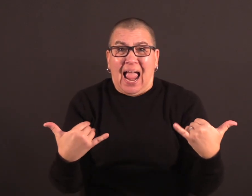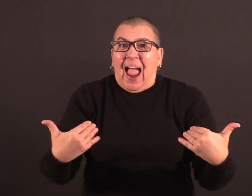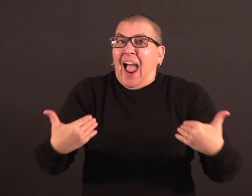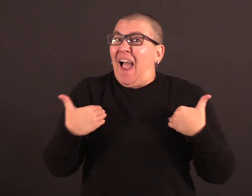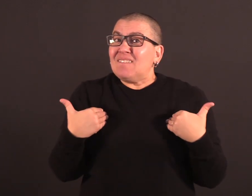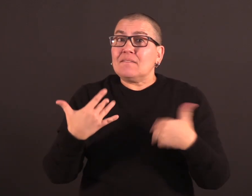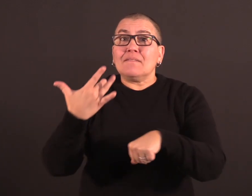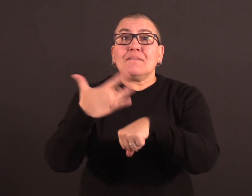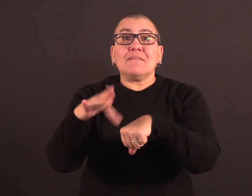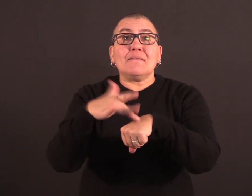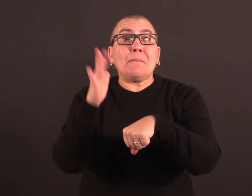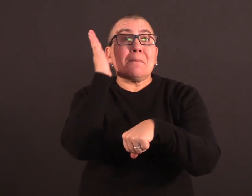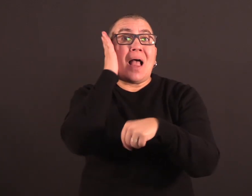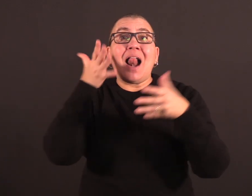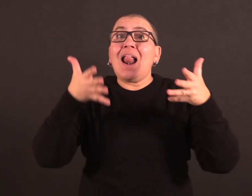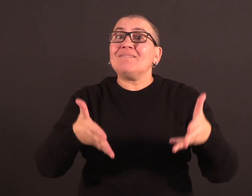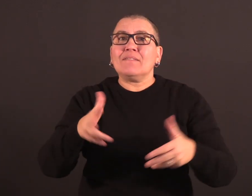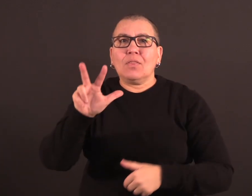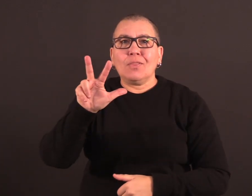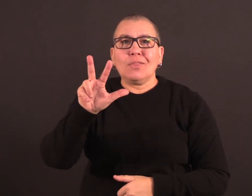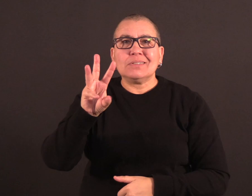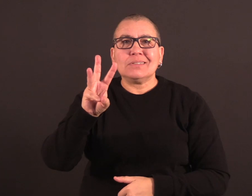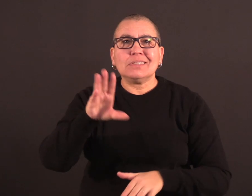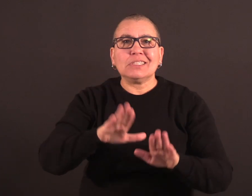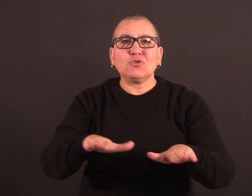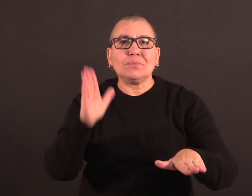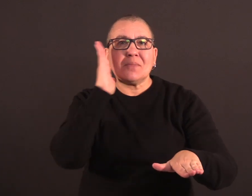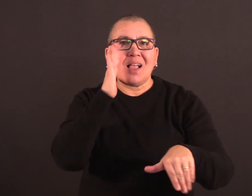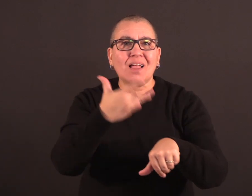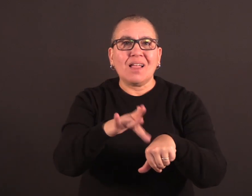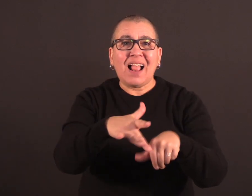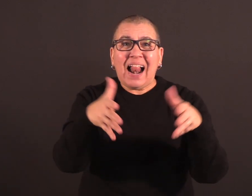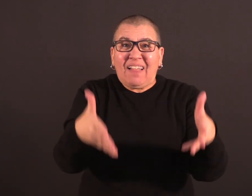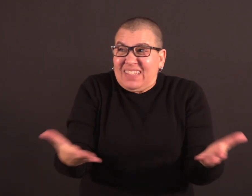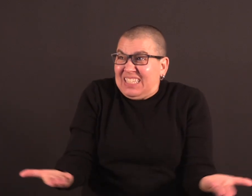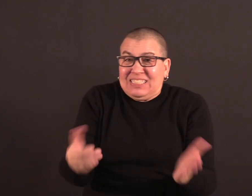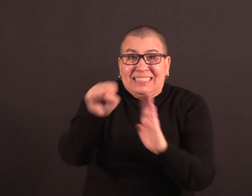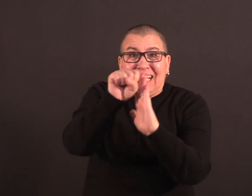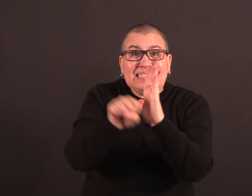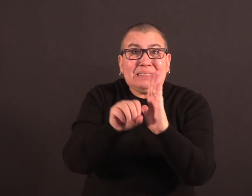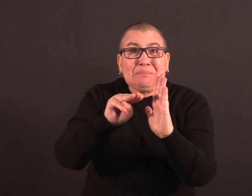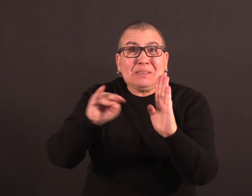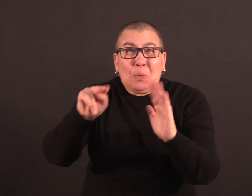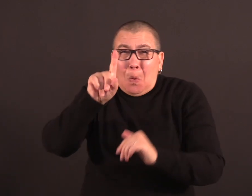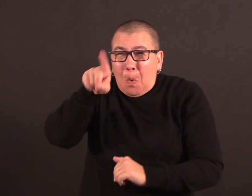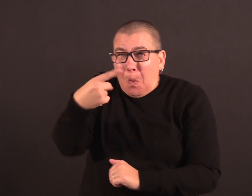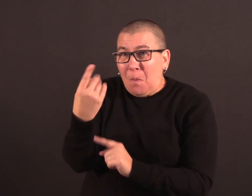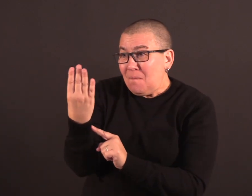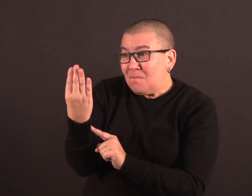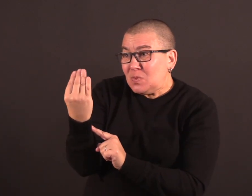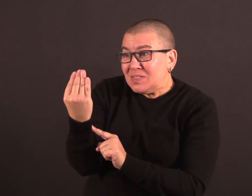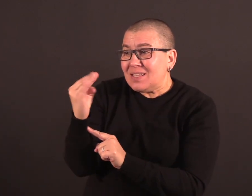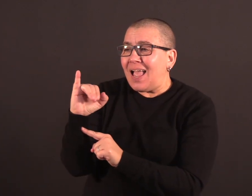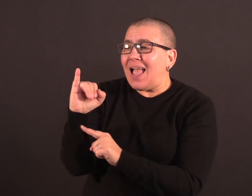show there are currently only 36 unoccupied pediatric beds in the state, and only 14 in